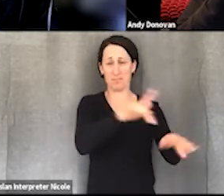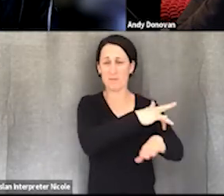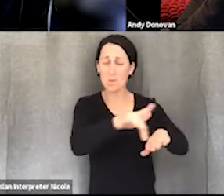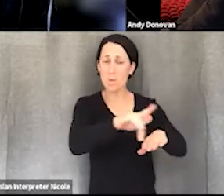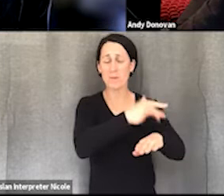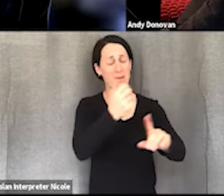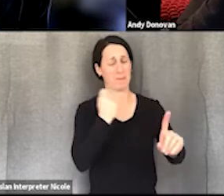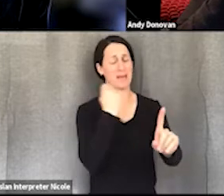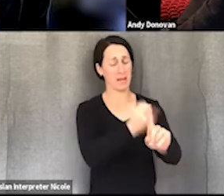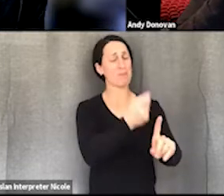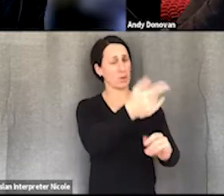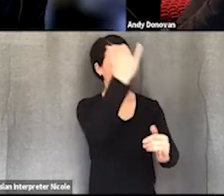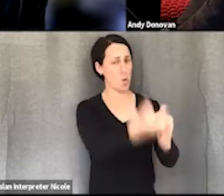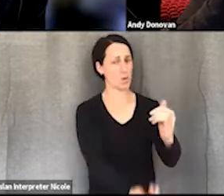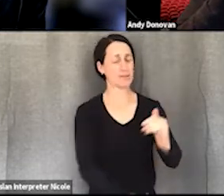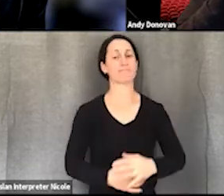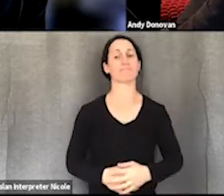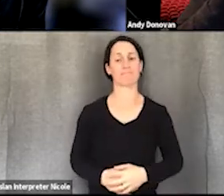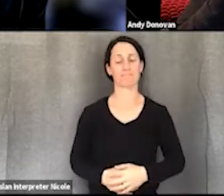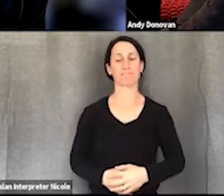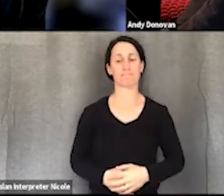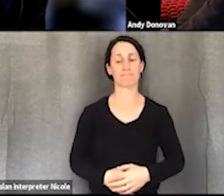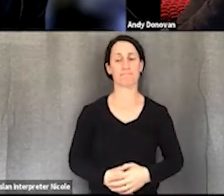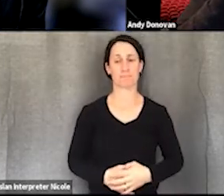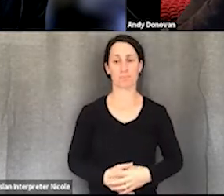and bank balances."